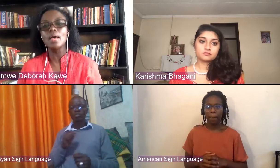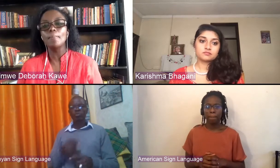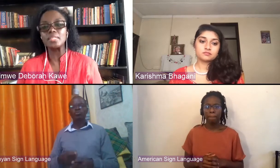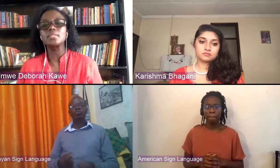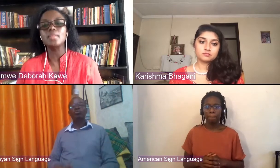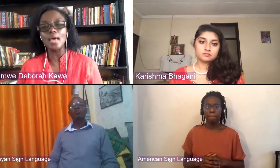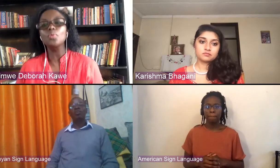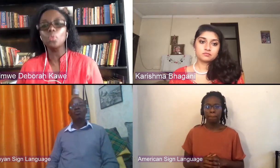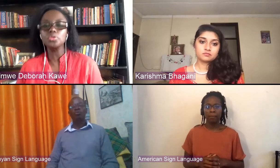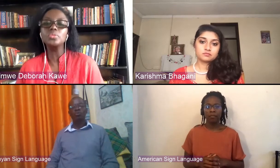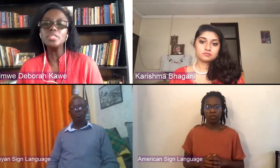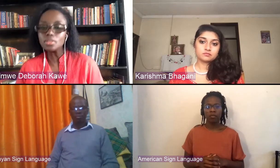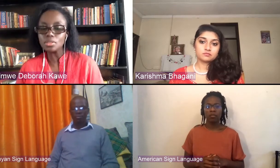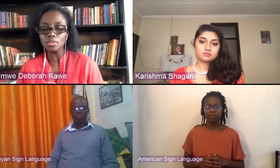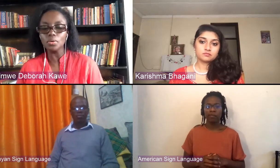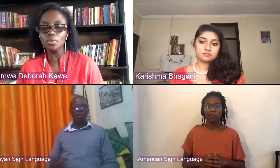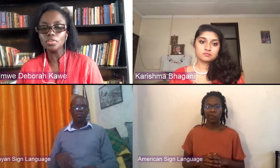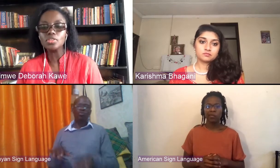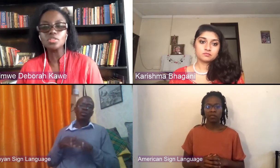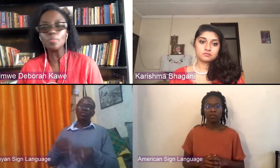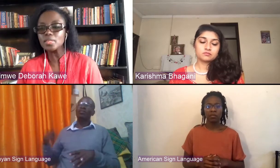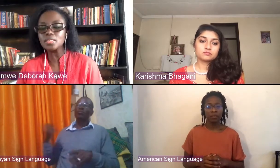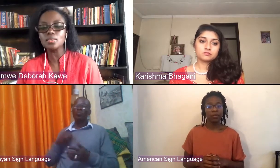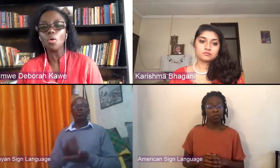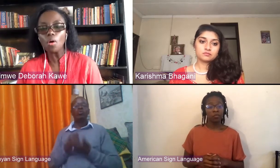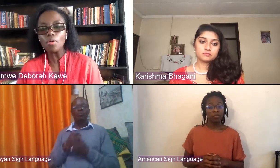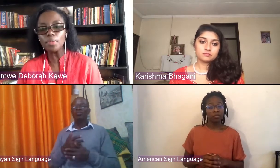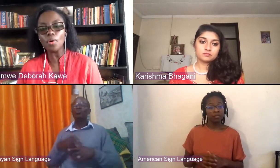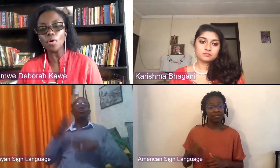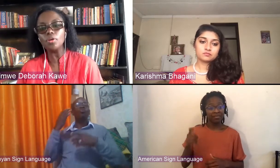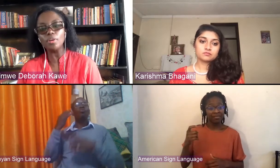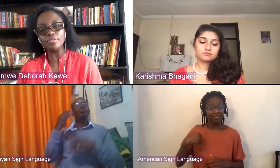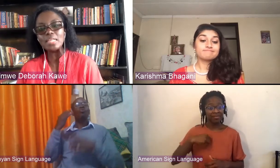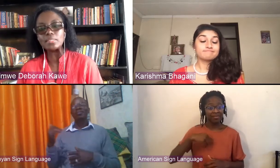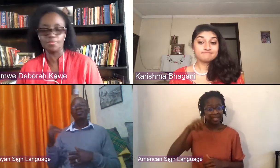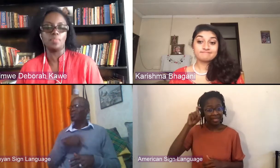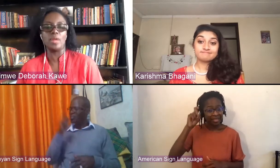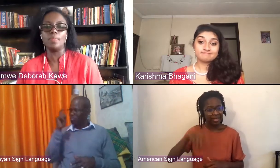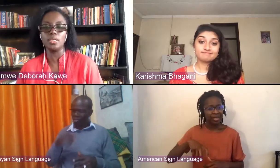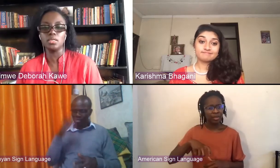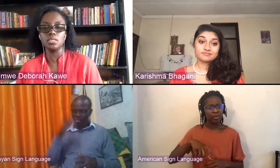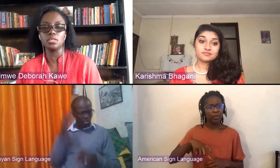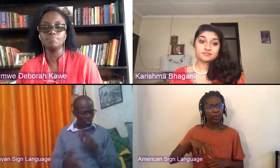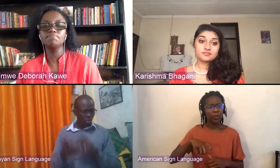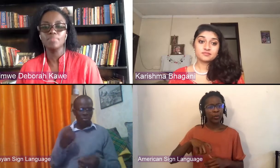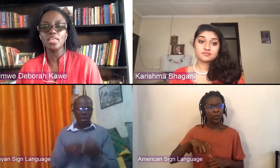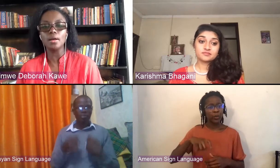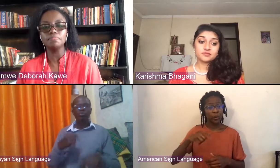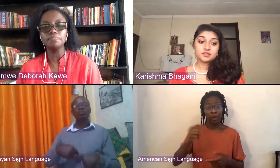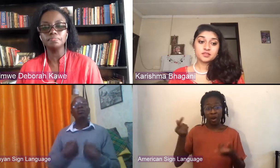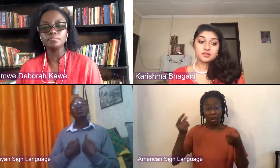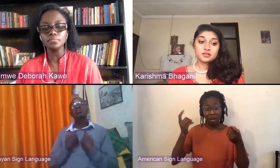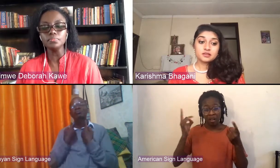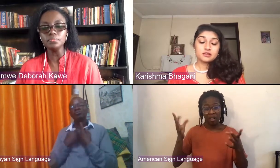but then what do we need to do to stop these horrible events from happening? Yeah.